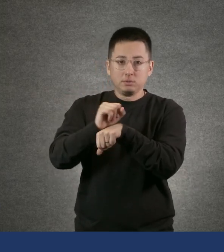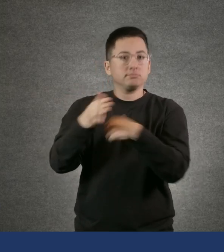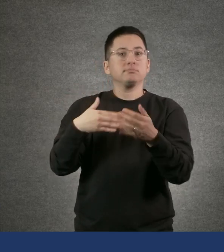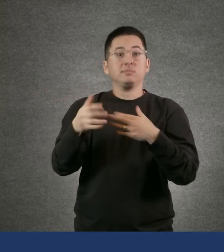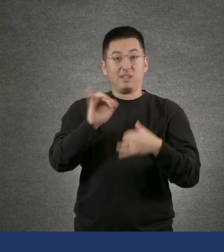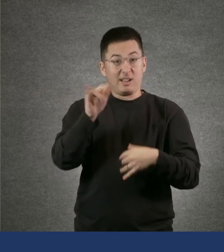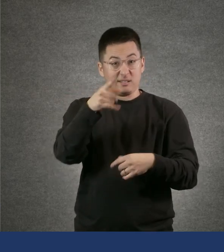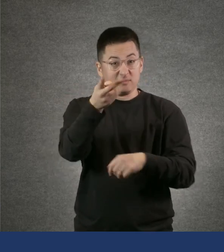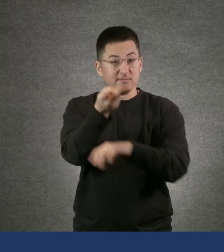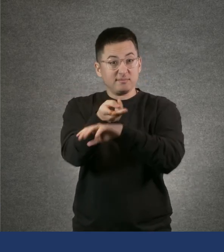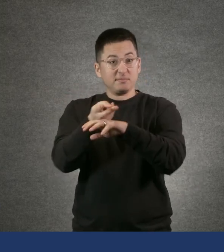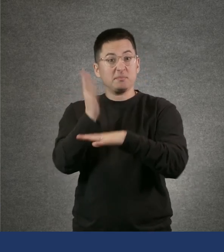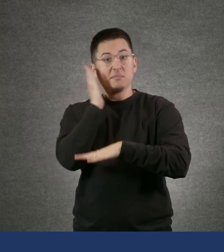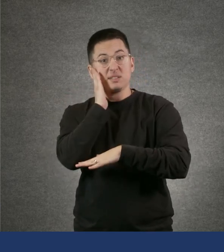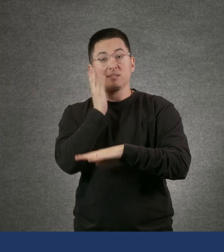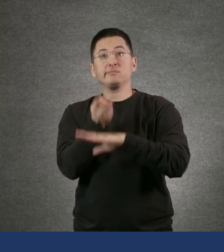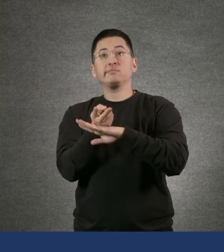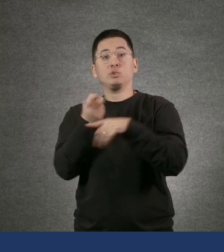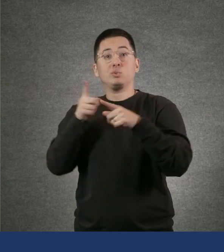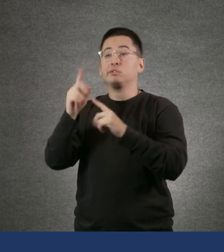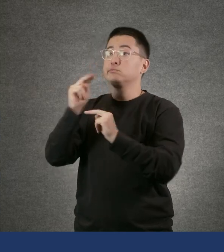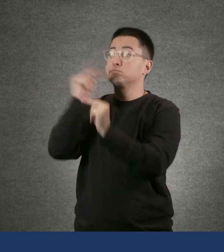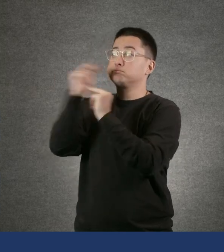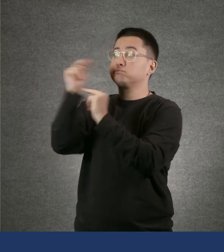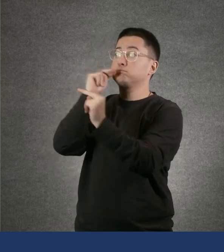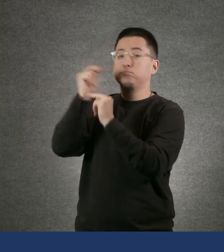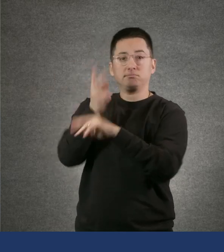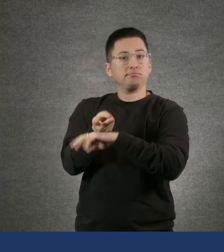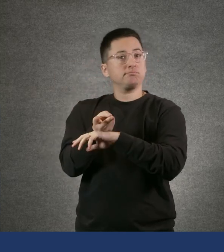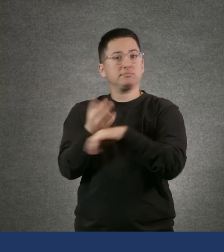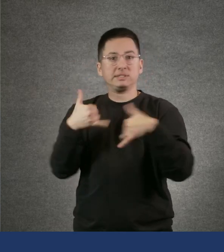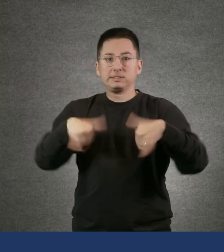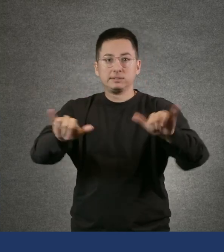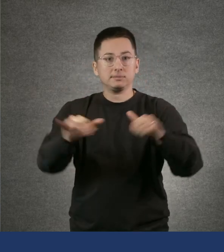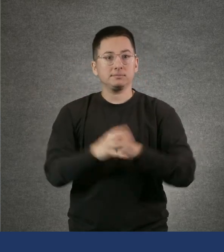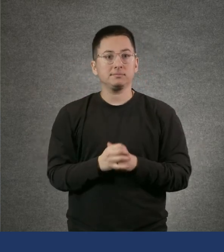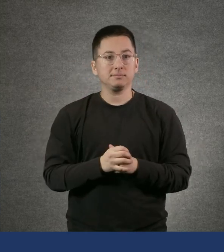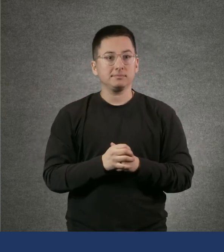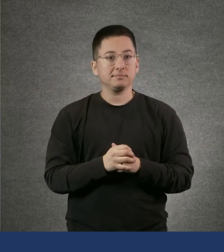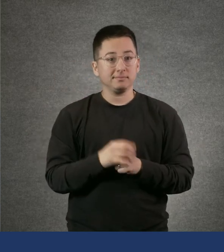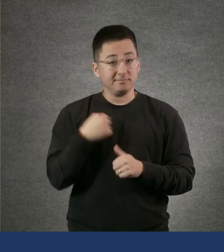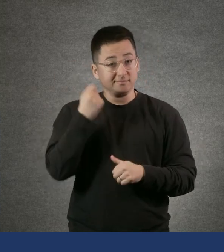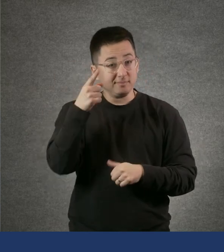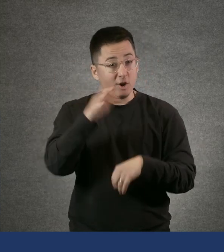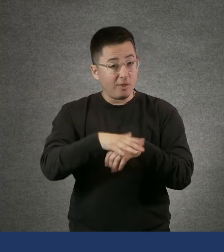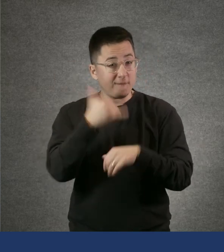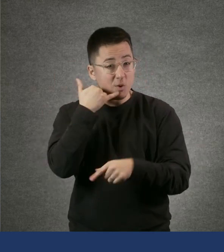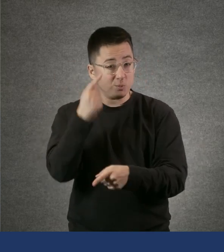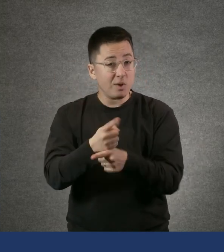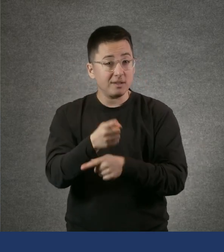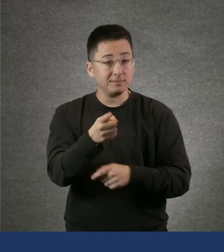what you would do. Keep working. Even when you are in bed laying there. During the negotiations, I understand